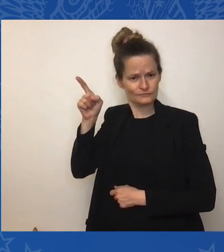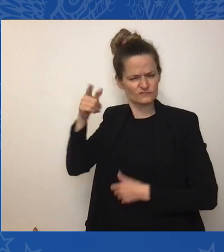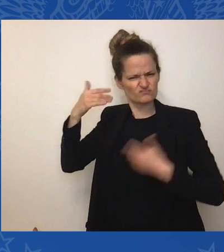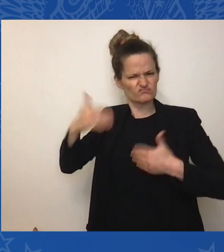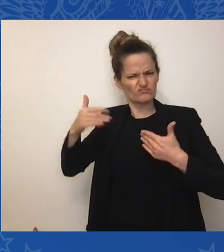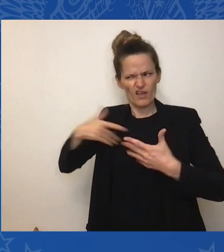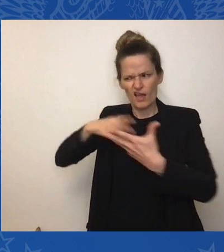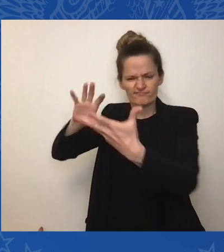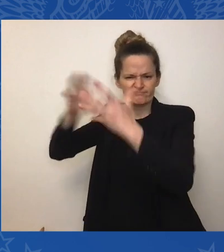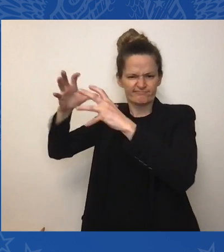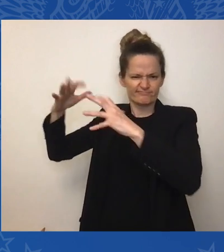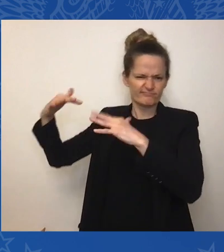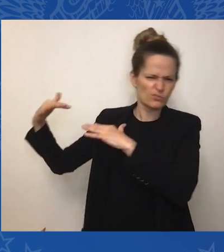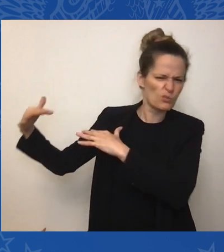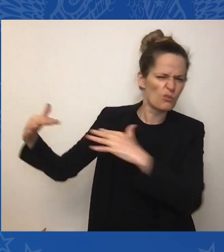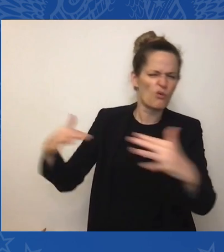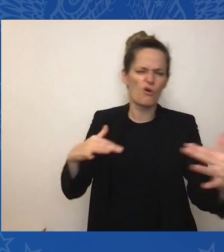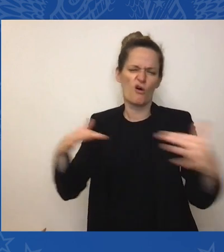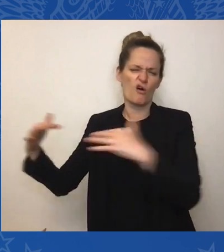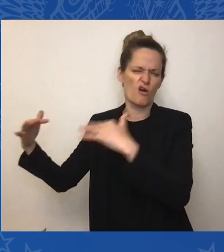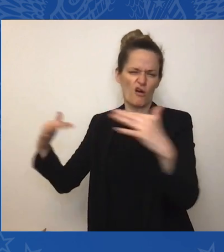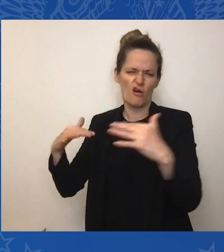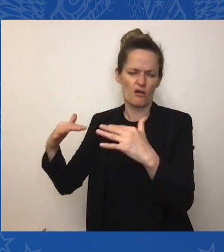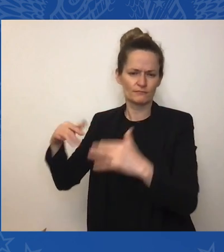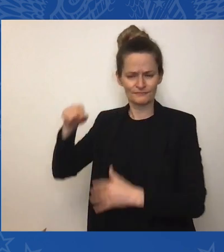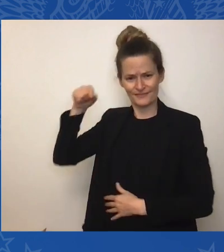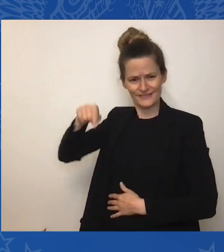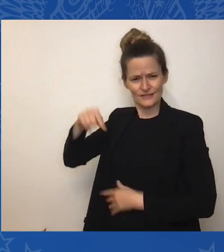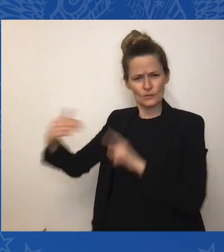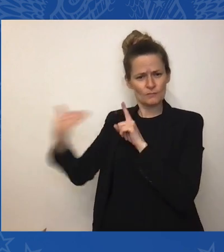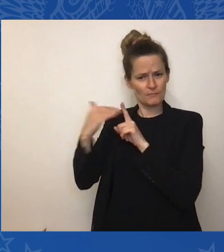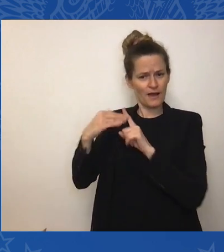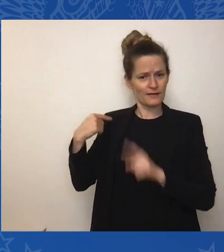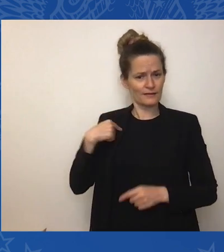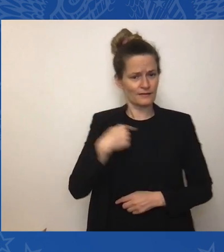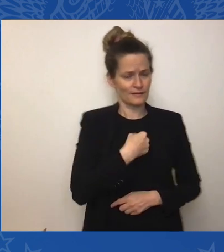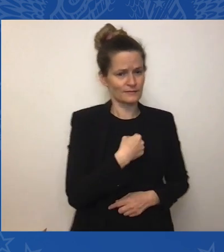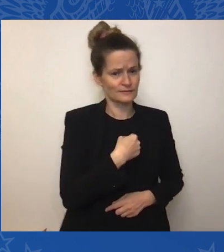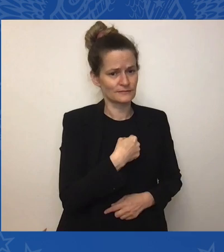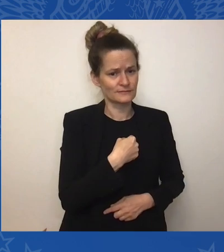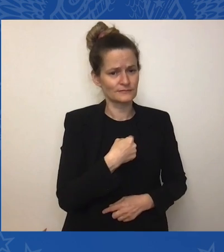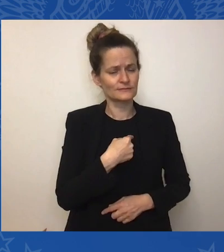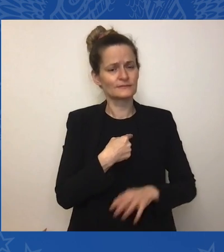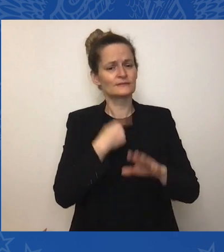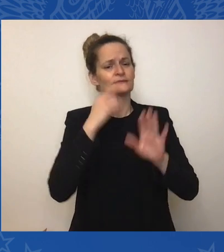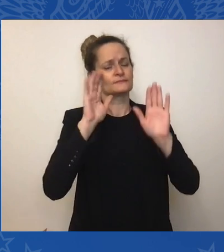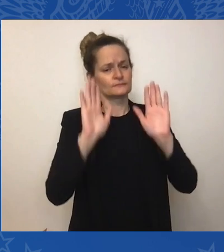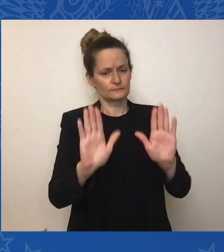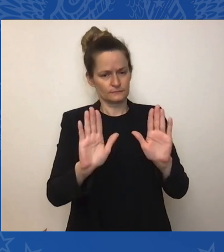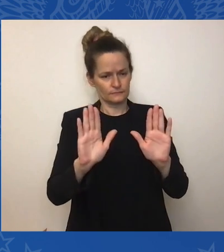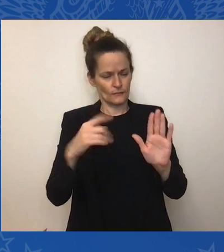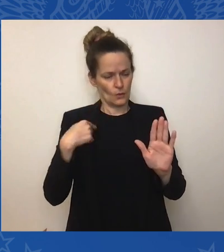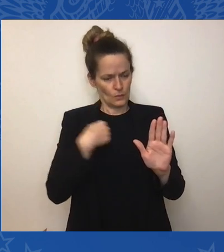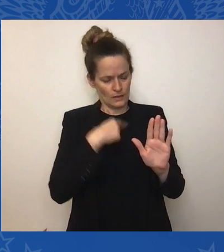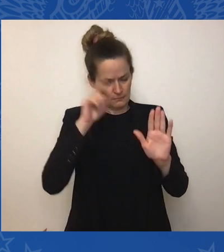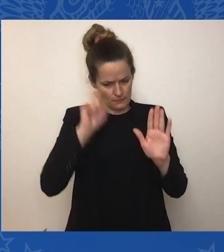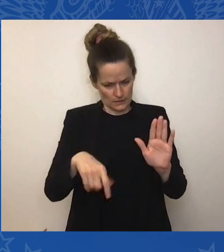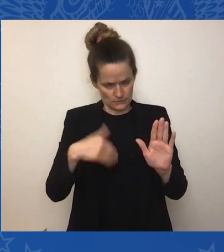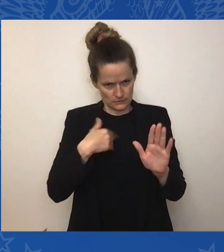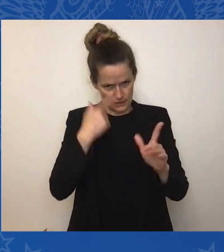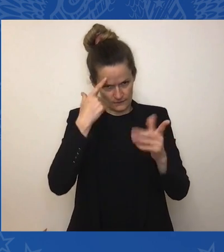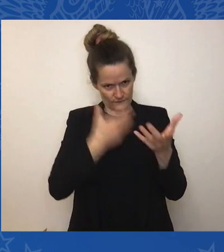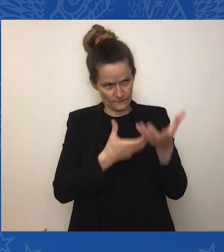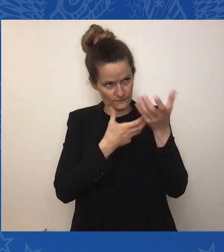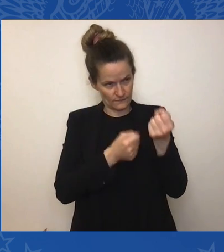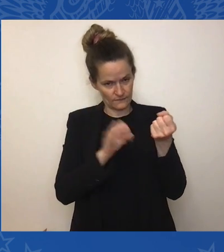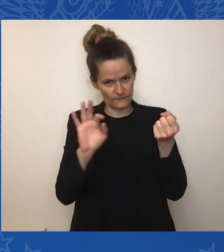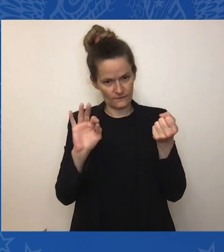He said, "Let's have faith that right makes might."